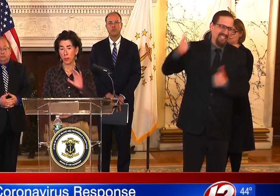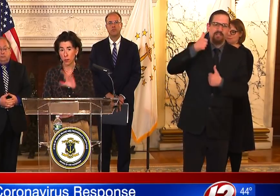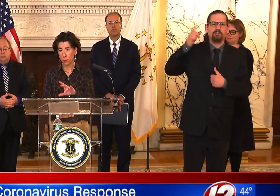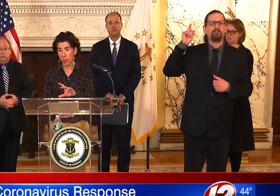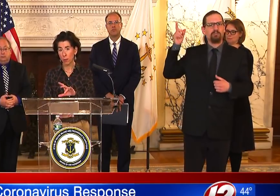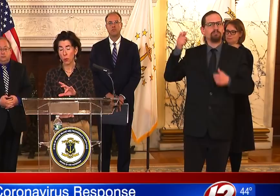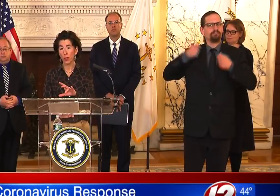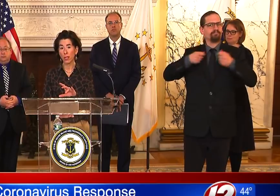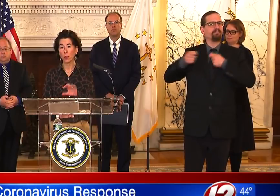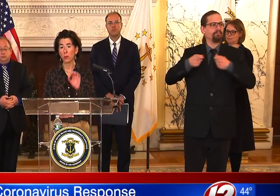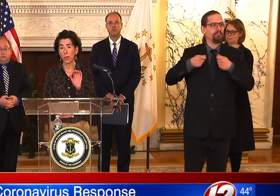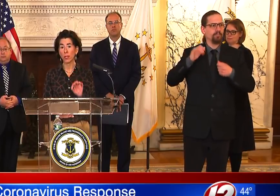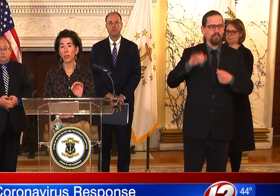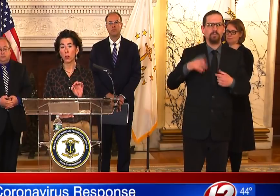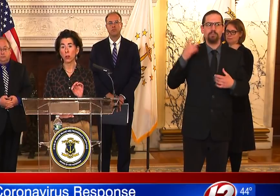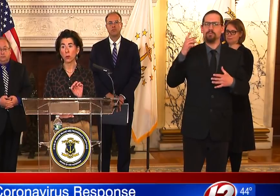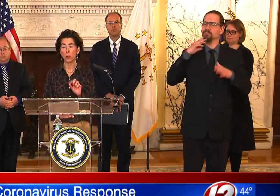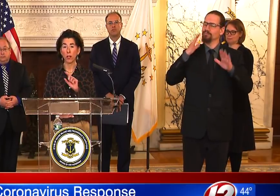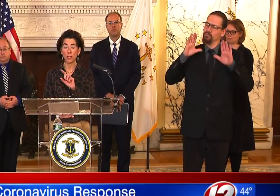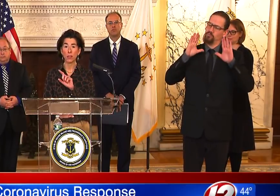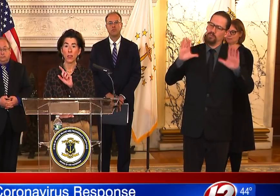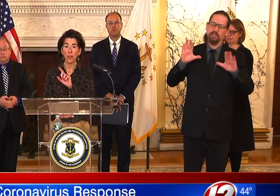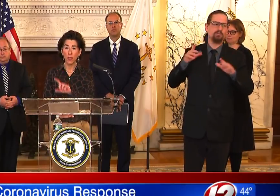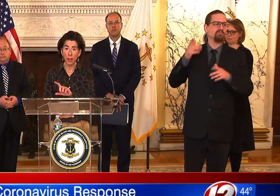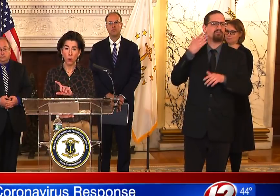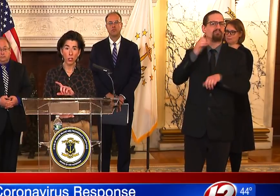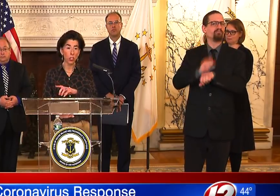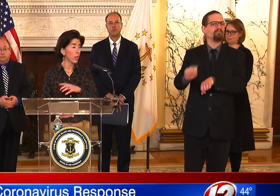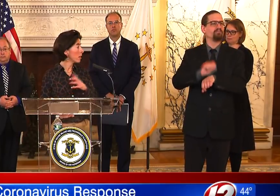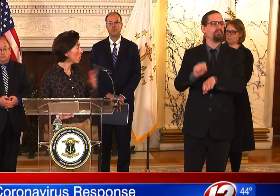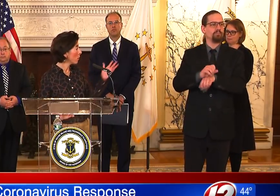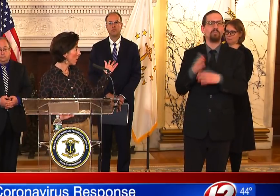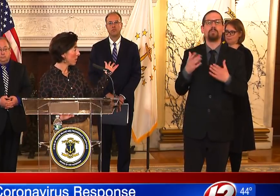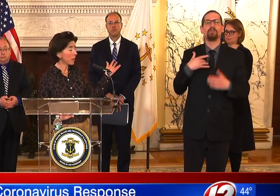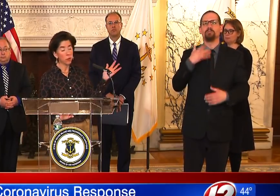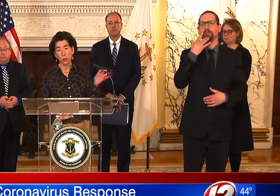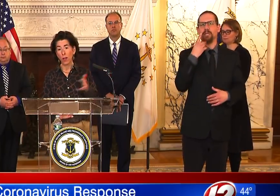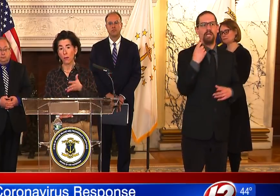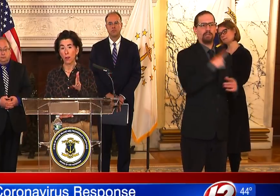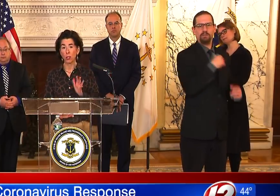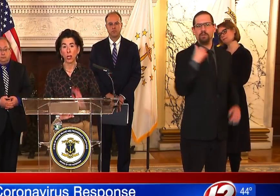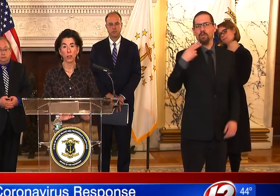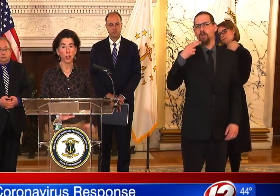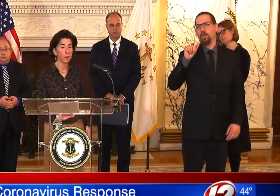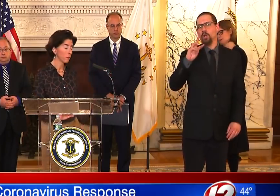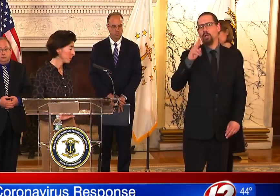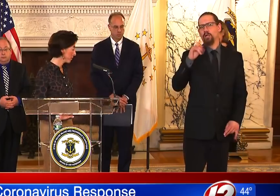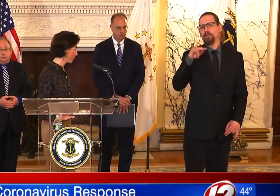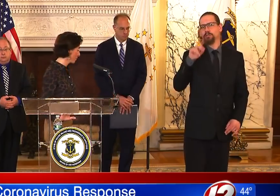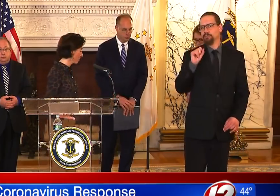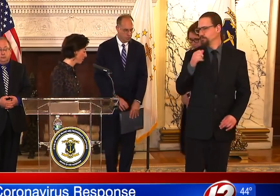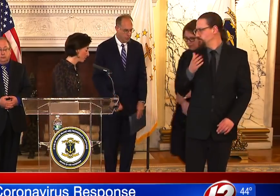, BUT CORRECT OR DESPOT DIRECTOR COURTNEY HAWKINS, WHO MONTH THE HS, WHO HAS BEEN DOING A PHENOMENAL JOB, IS THE PERSON ON POINT HERE.